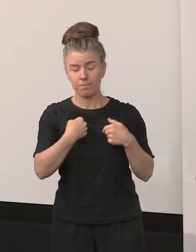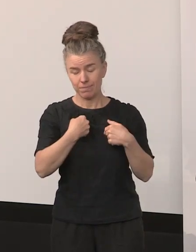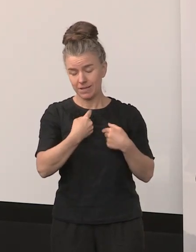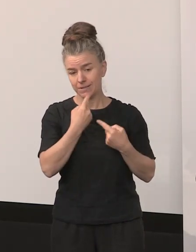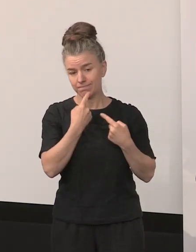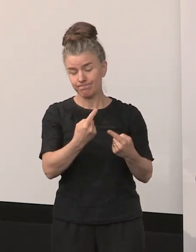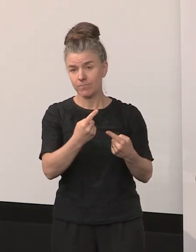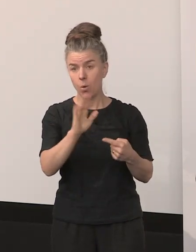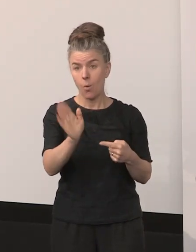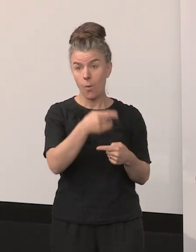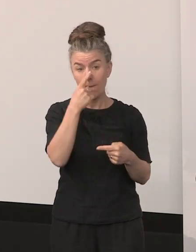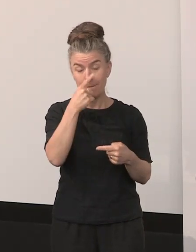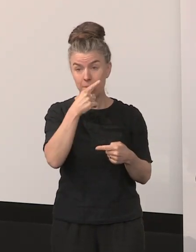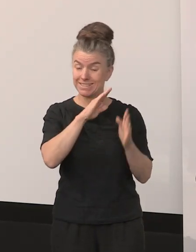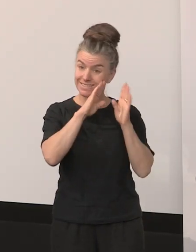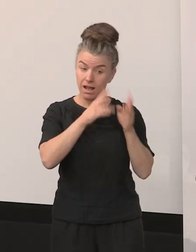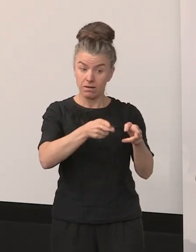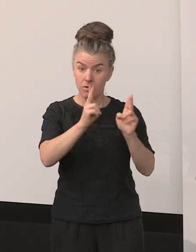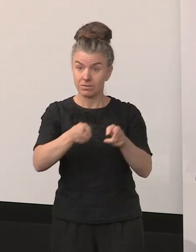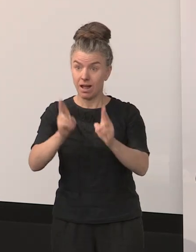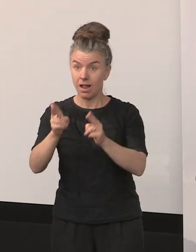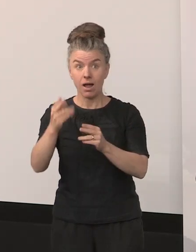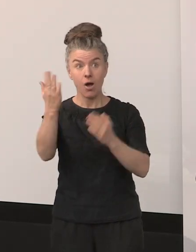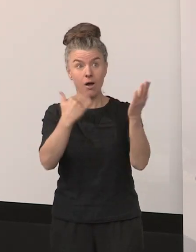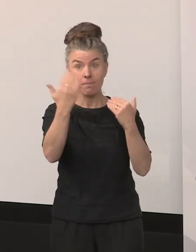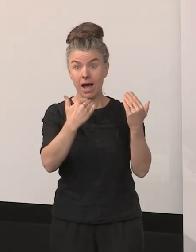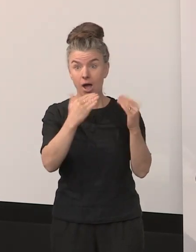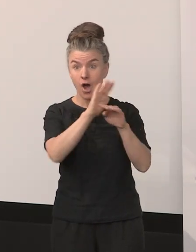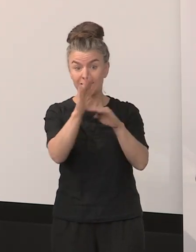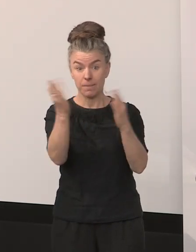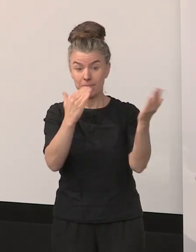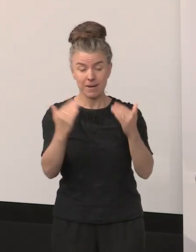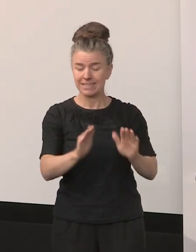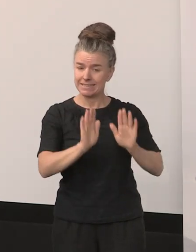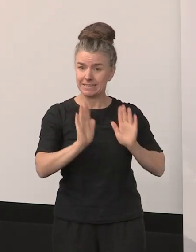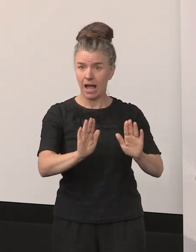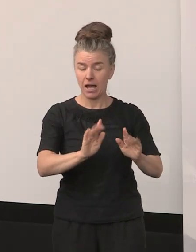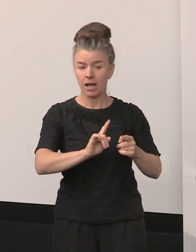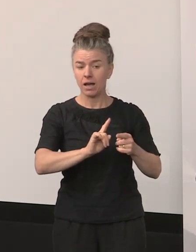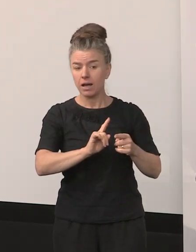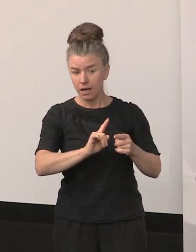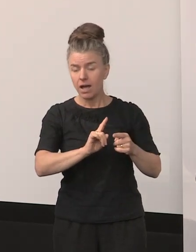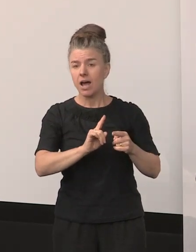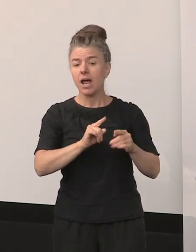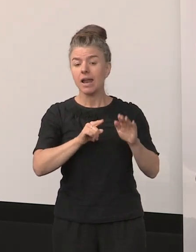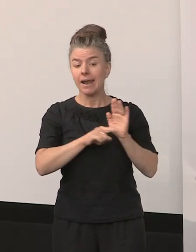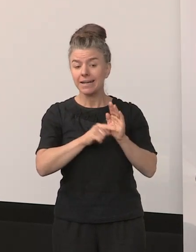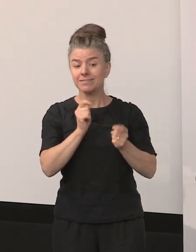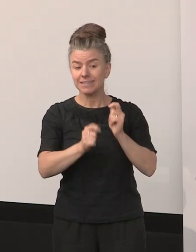out about it on Tuesday, as I've said, I've instructed that no-one is to leave any of the managed isolation